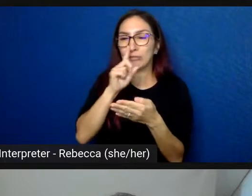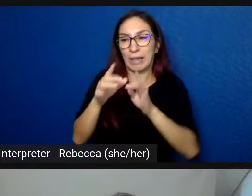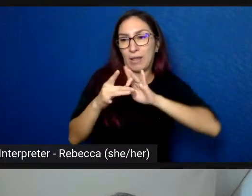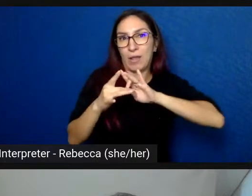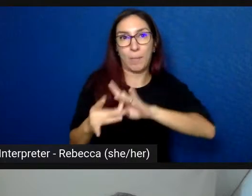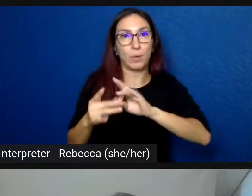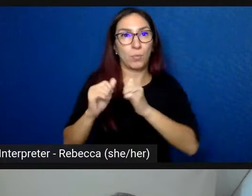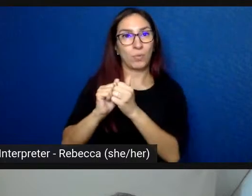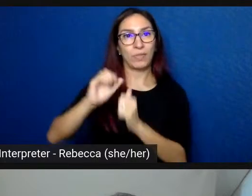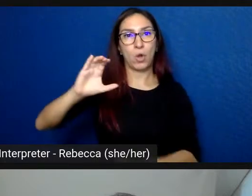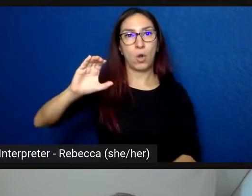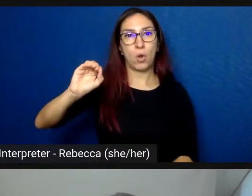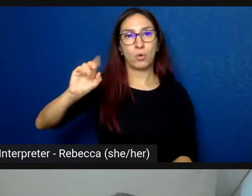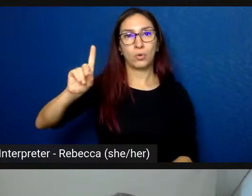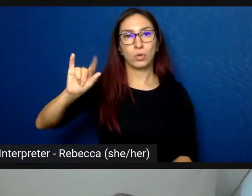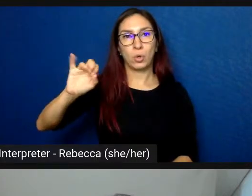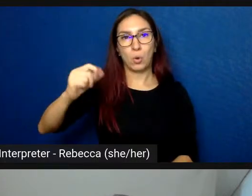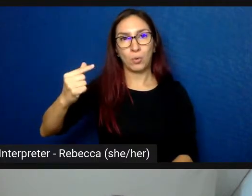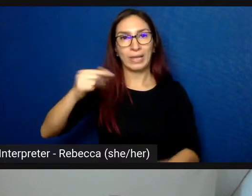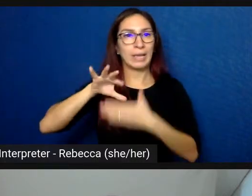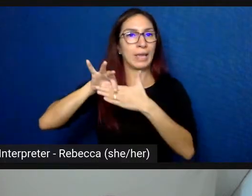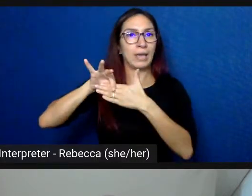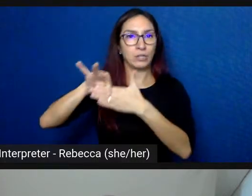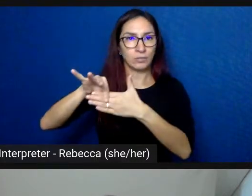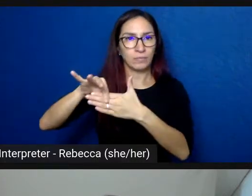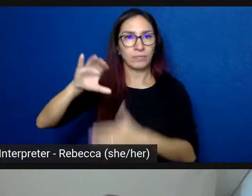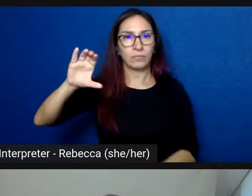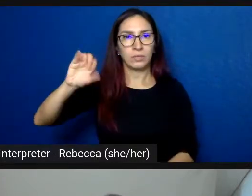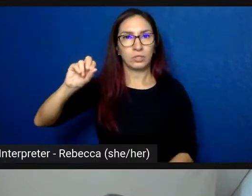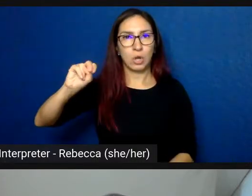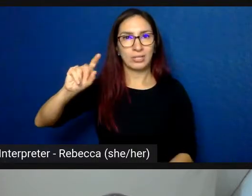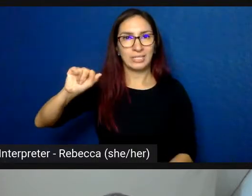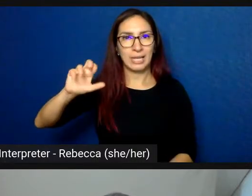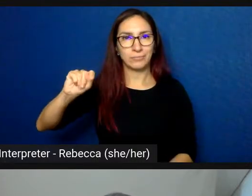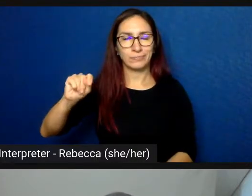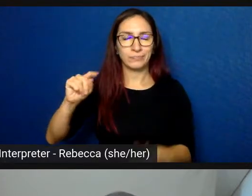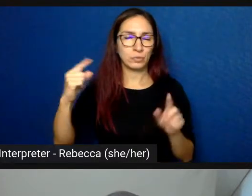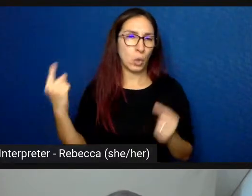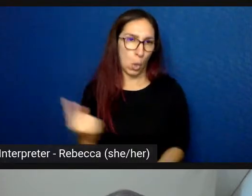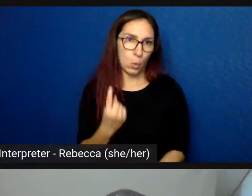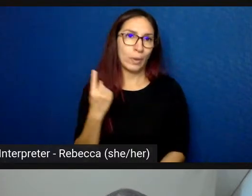This has a lot to do with the design